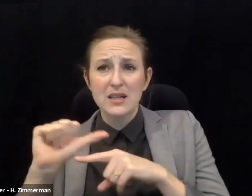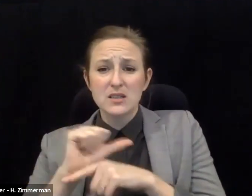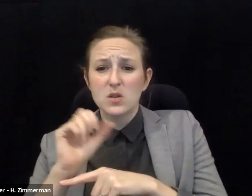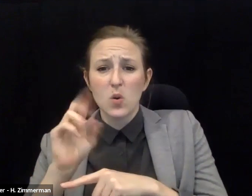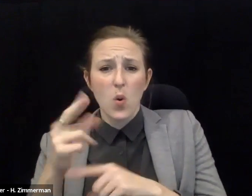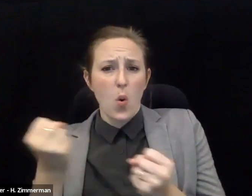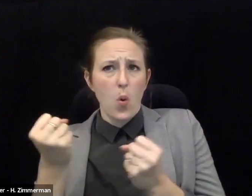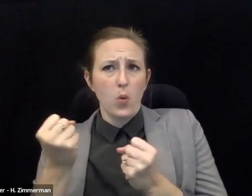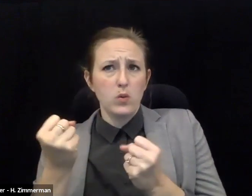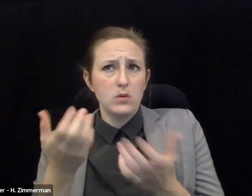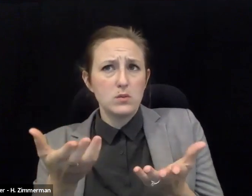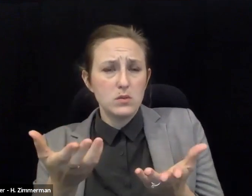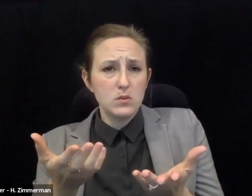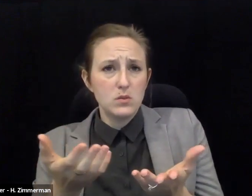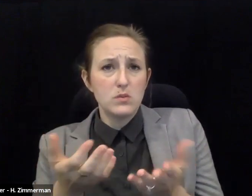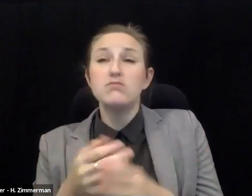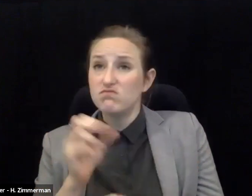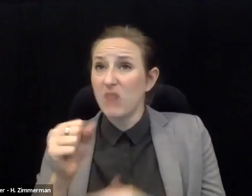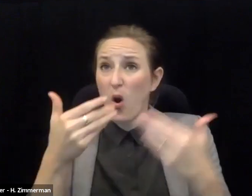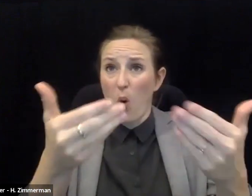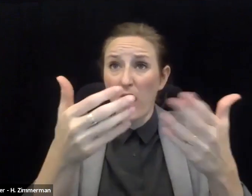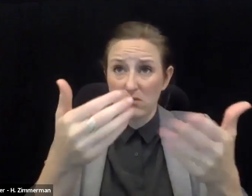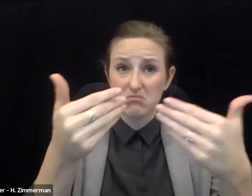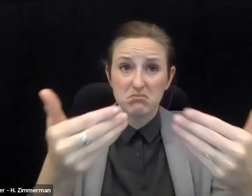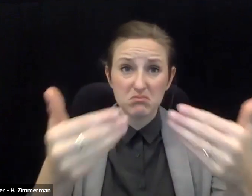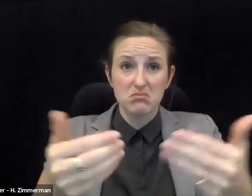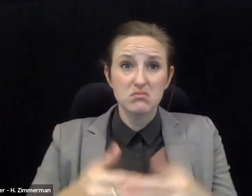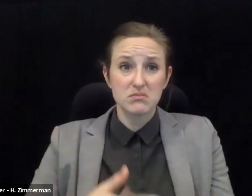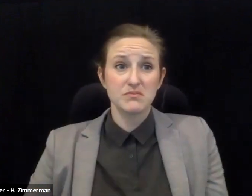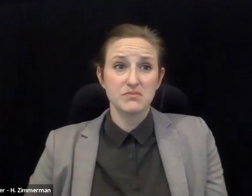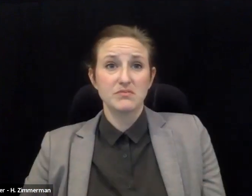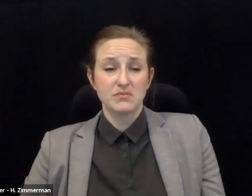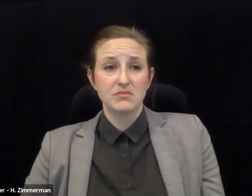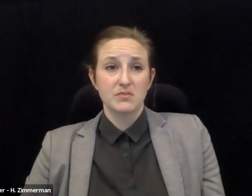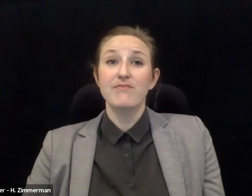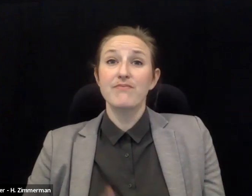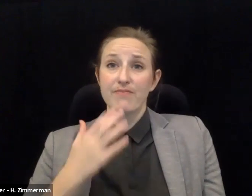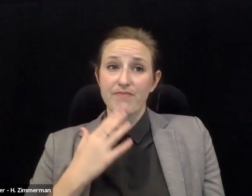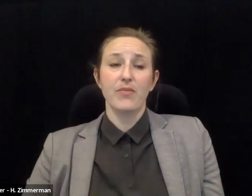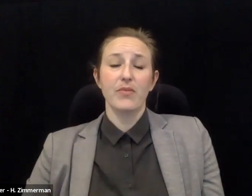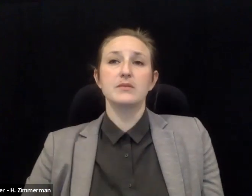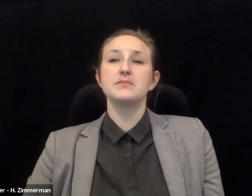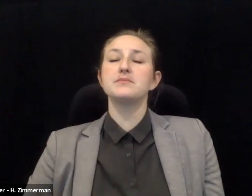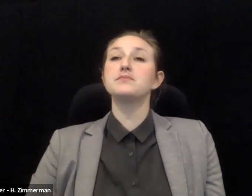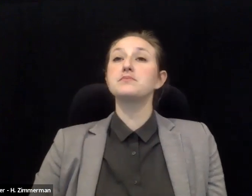Justin Harford: Yeah, go, go. Go ahead. Rebecca Berman, American Councils (NSLI-Y): Thank you. So one of the things that I have